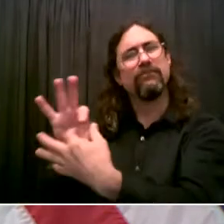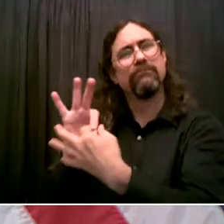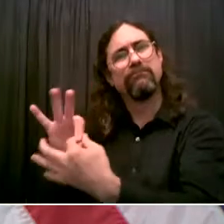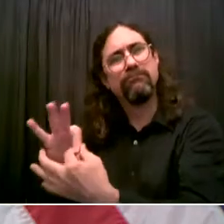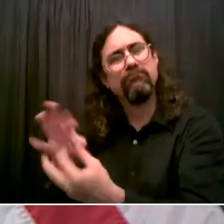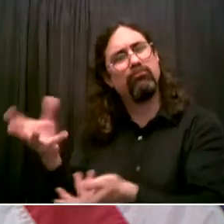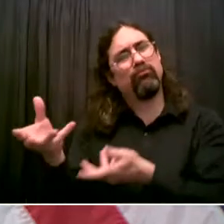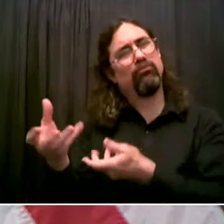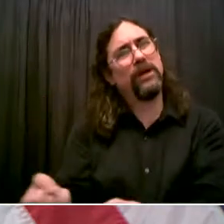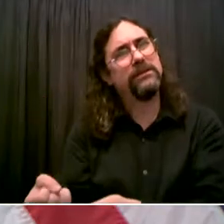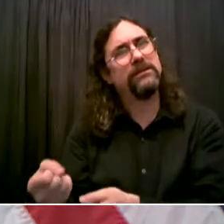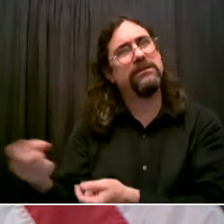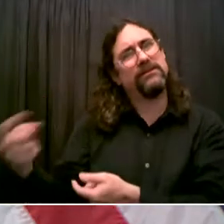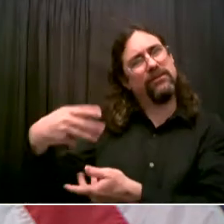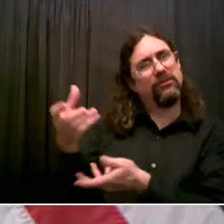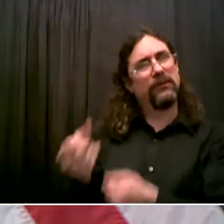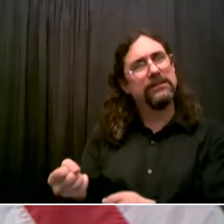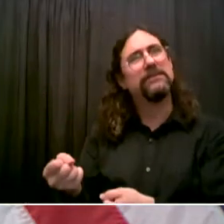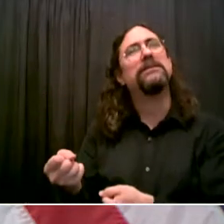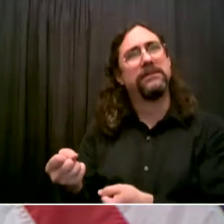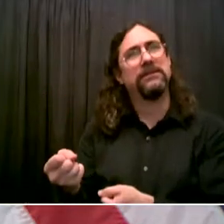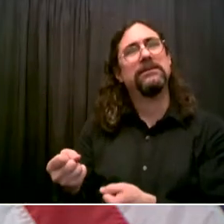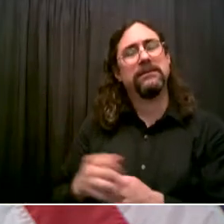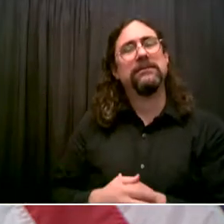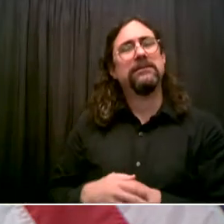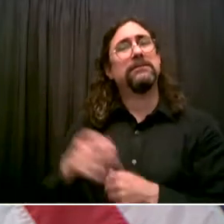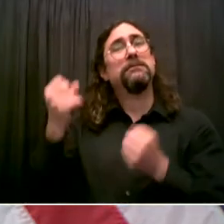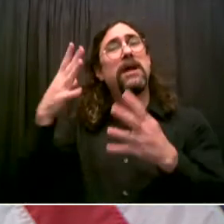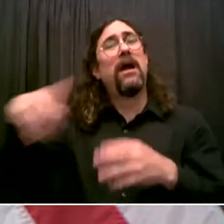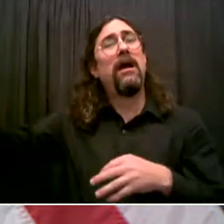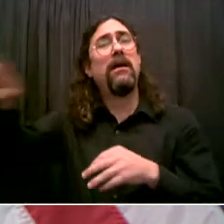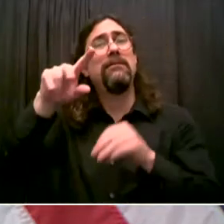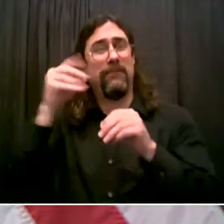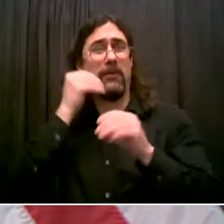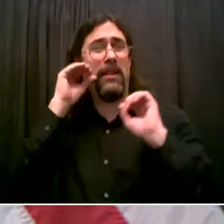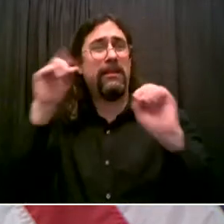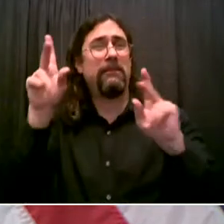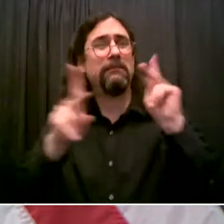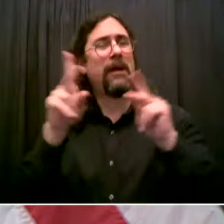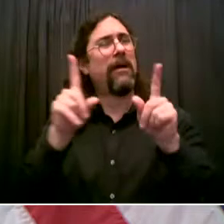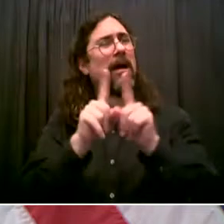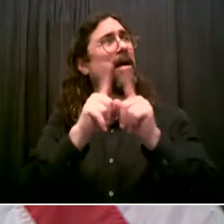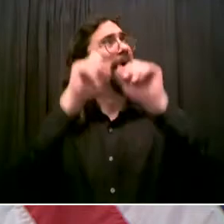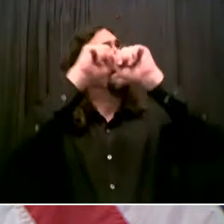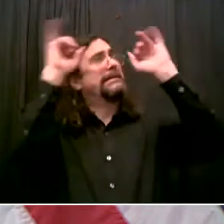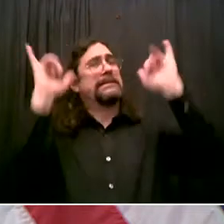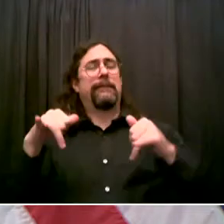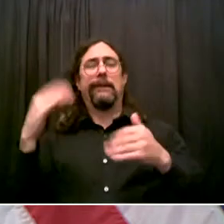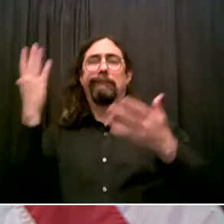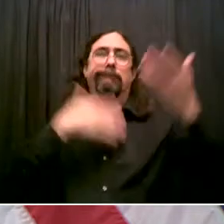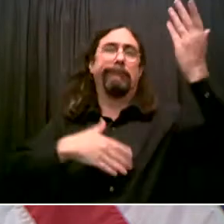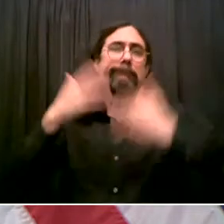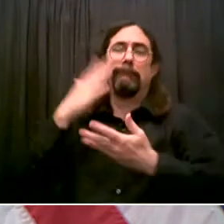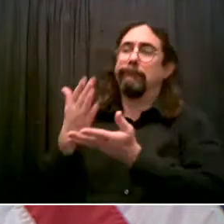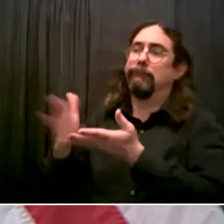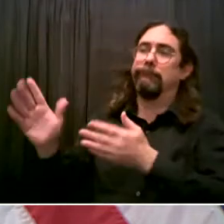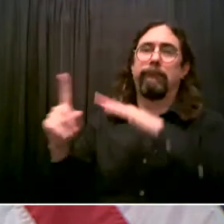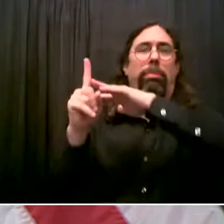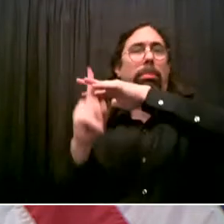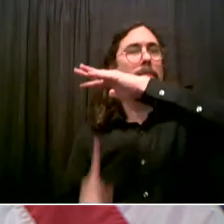. THE WORK CONSISTENTLY GOES BACK AND BACK TO REBUILD TRUST